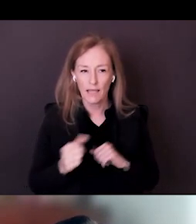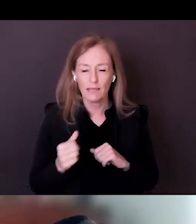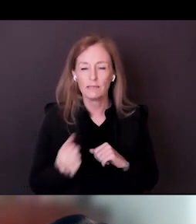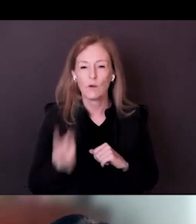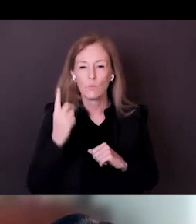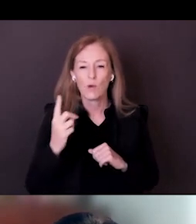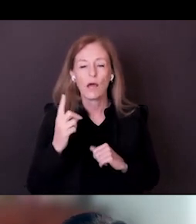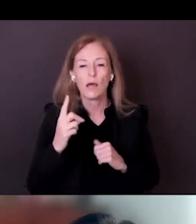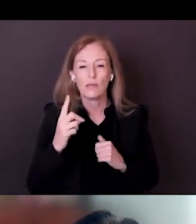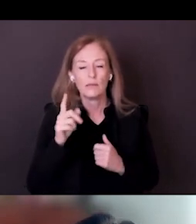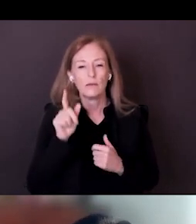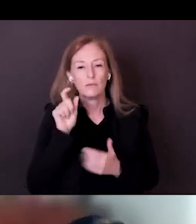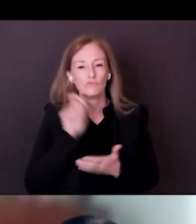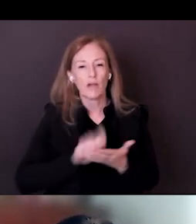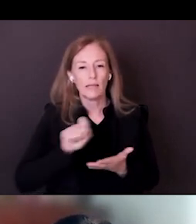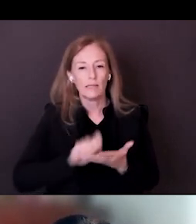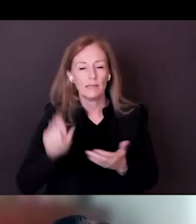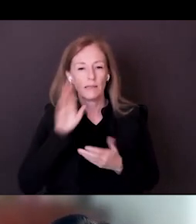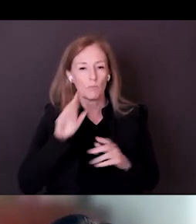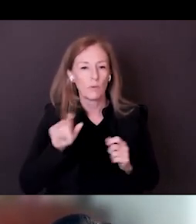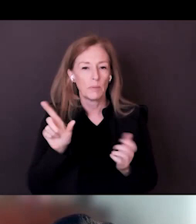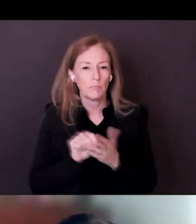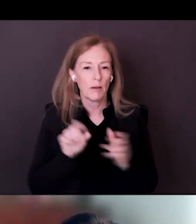OUT. WE LIKE TO CELEBRATE THE WORK OF OUR COLLEAGUES.